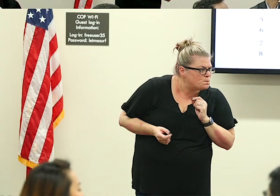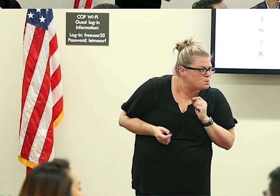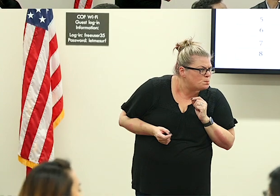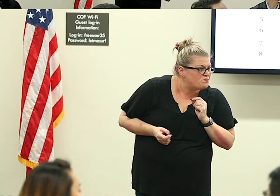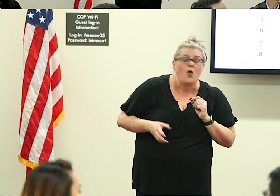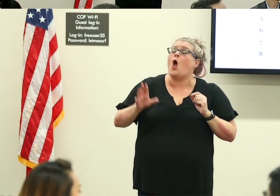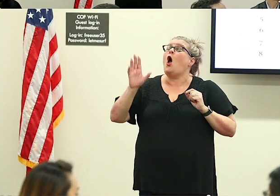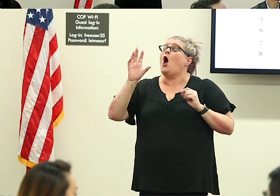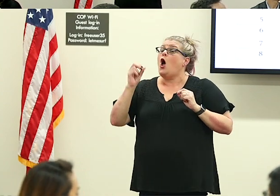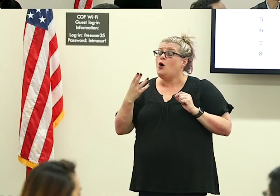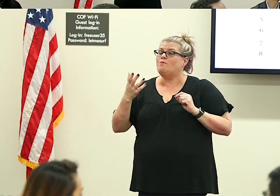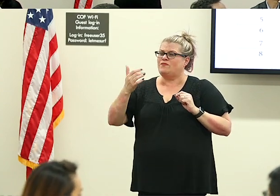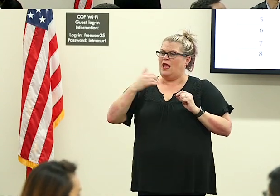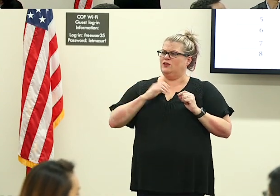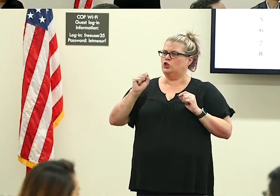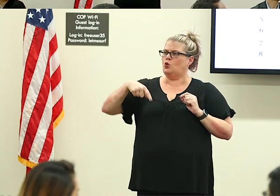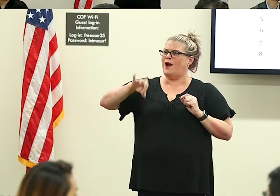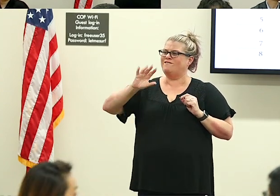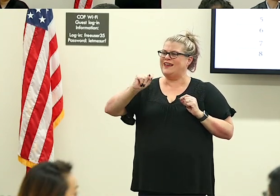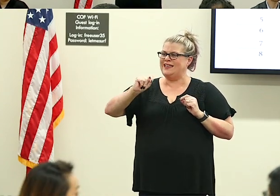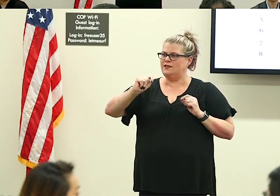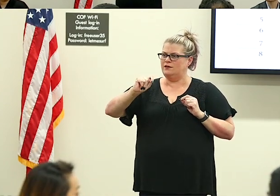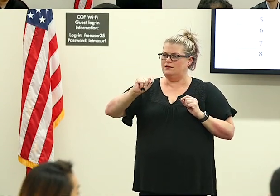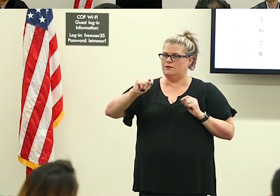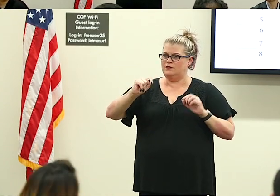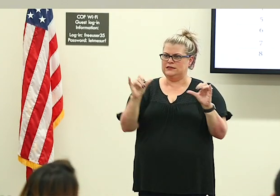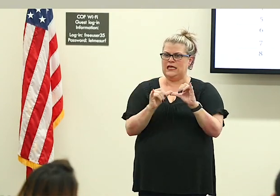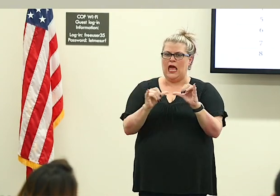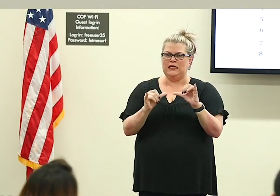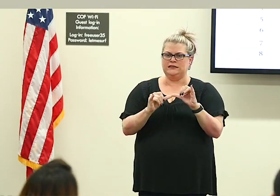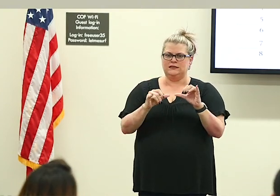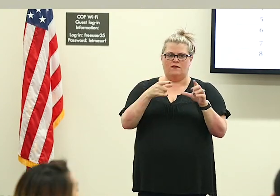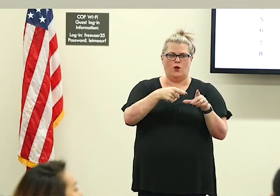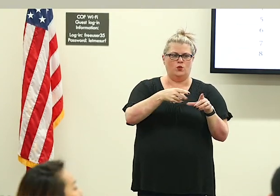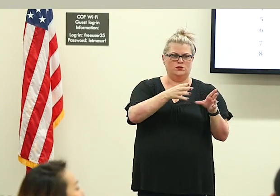How big is the units, the two bedroom? And how big is the three bedrooms